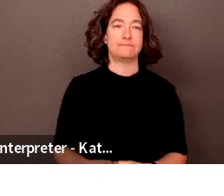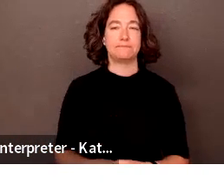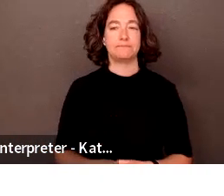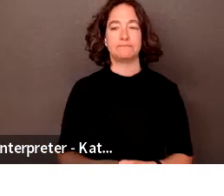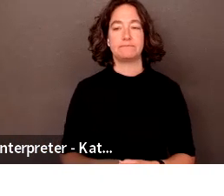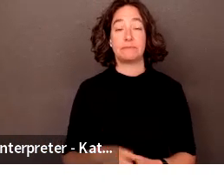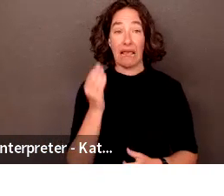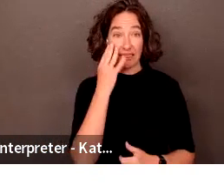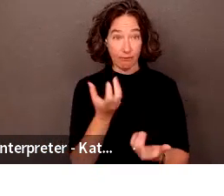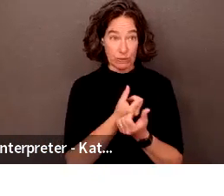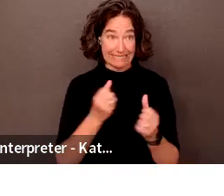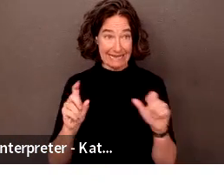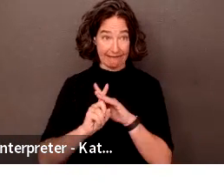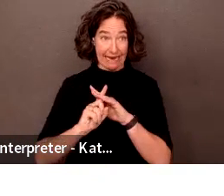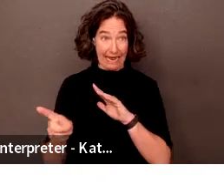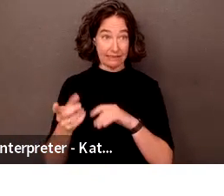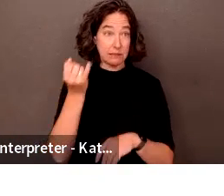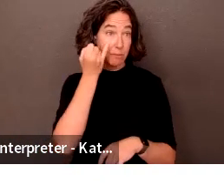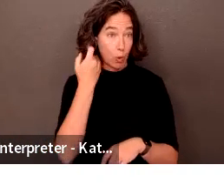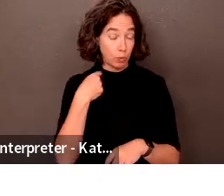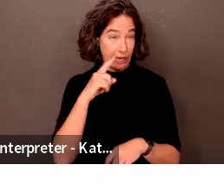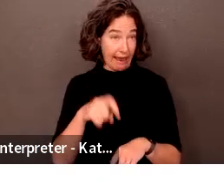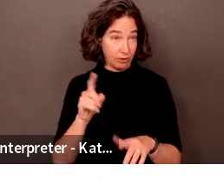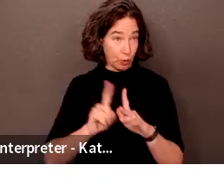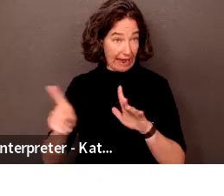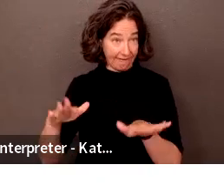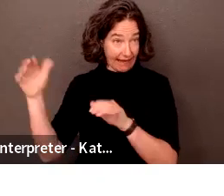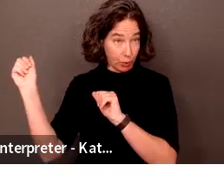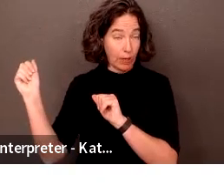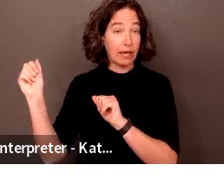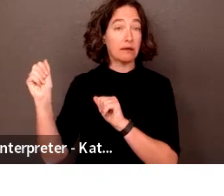scratchy and this whole conference is going to be scratchy and that's because